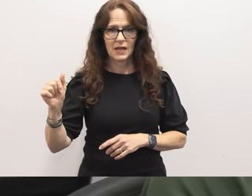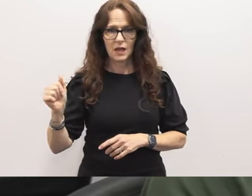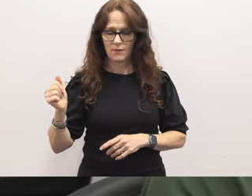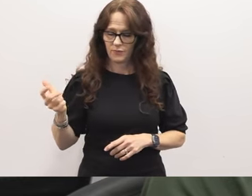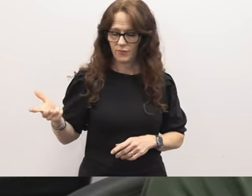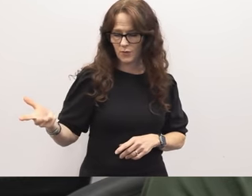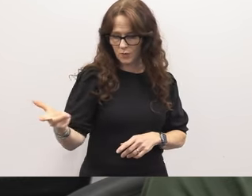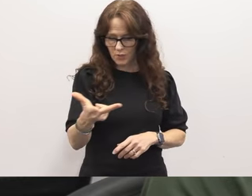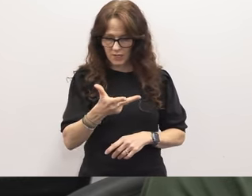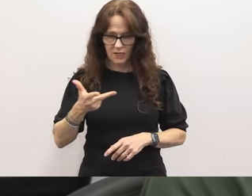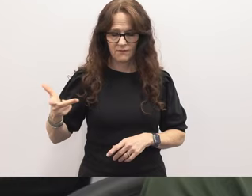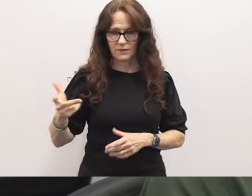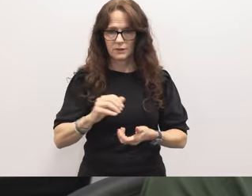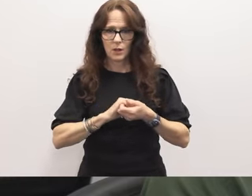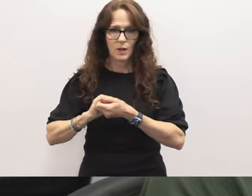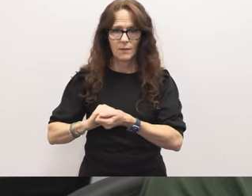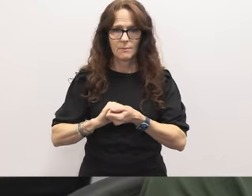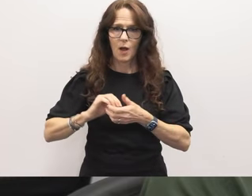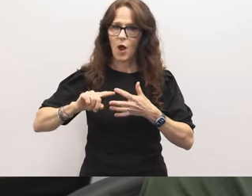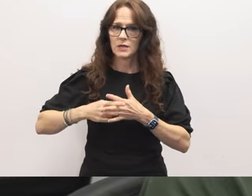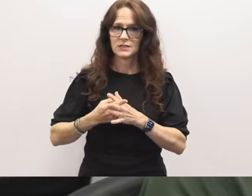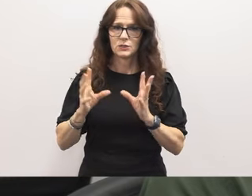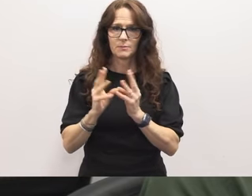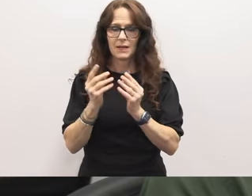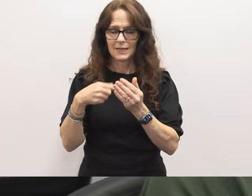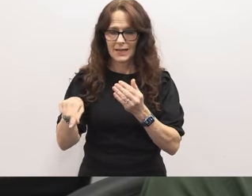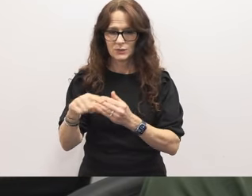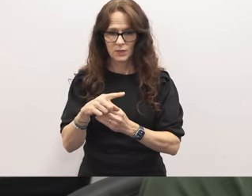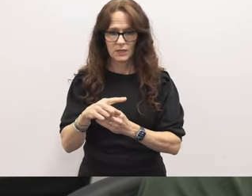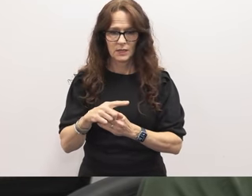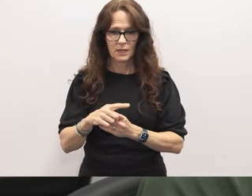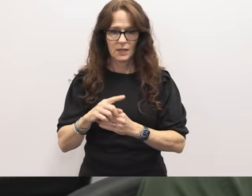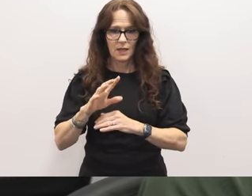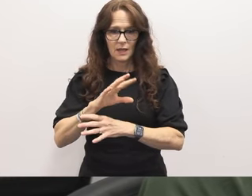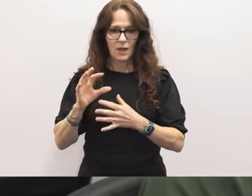We're actually having our initial meeting next week. There's a nexus between all three of our schools